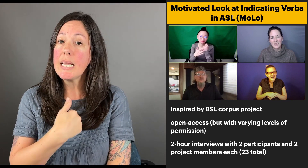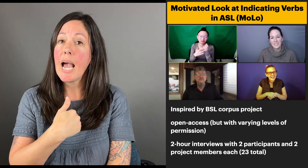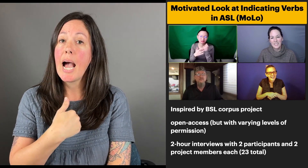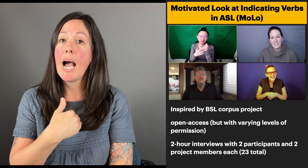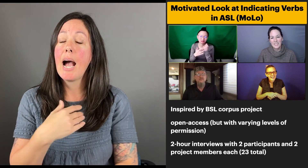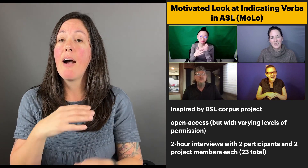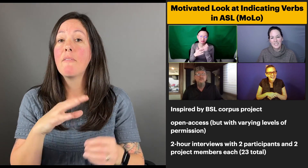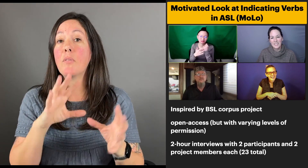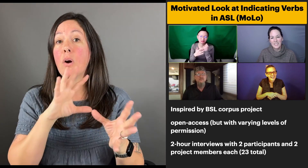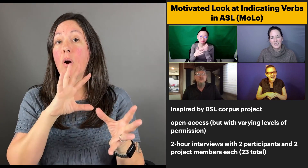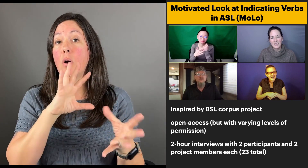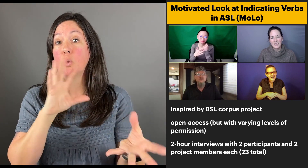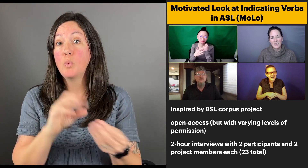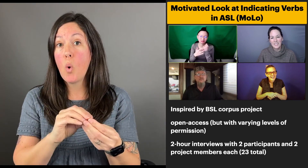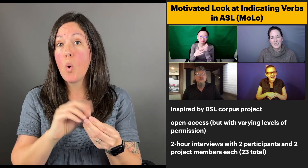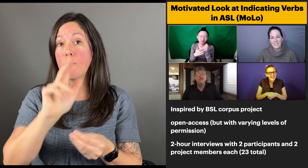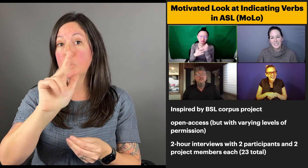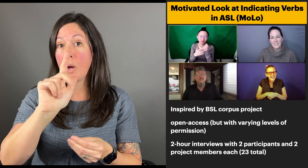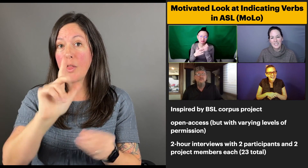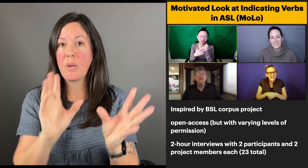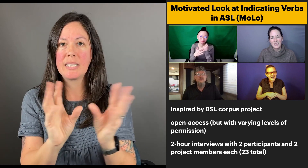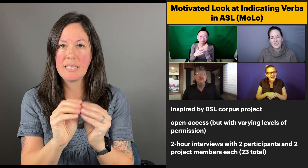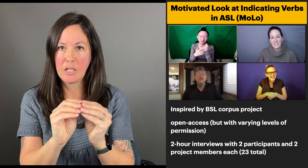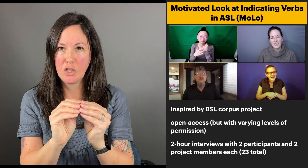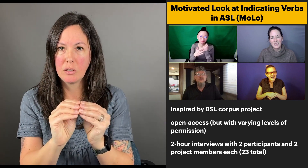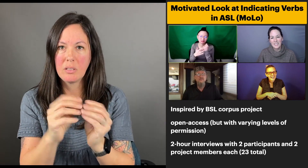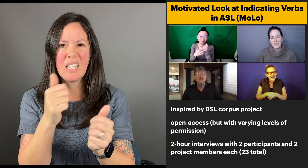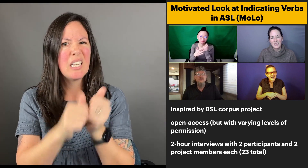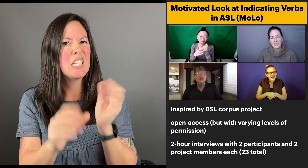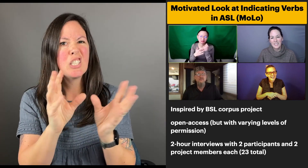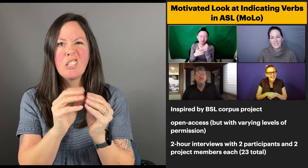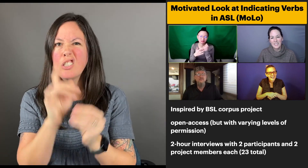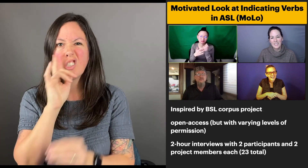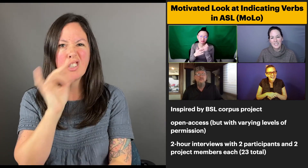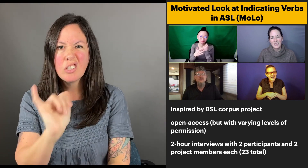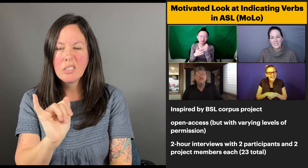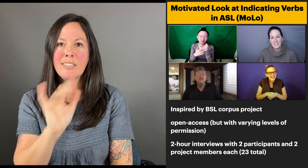the public but there are category of videos that are that have been closed